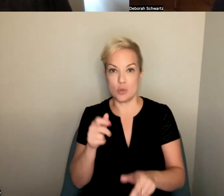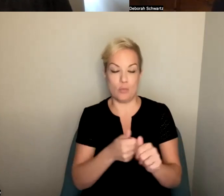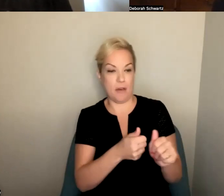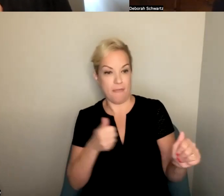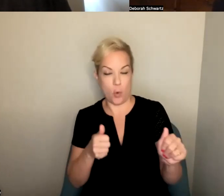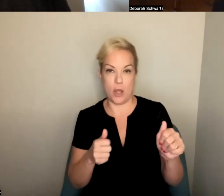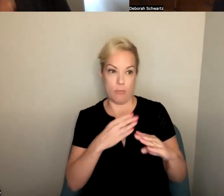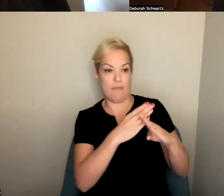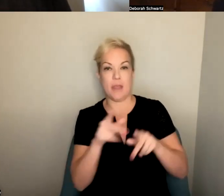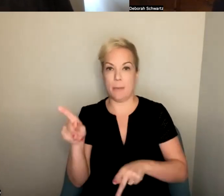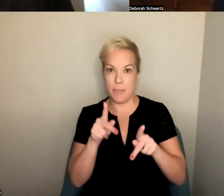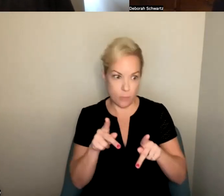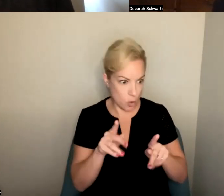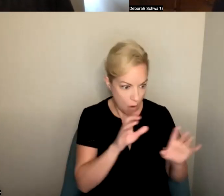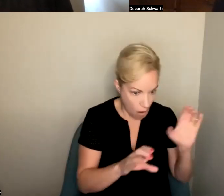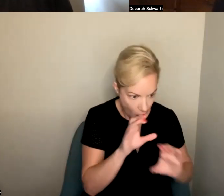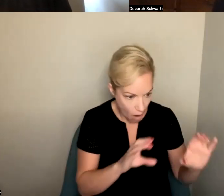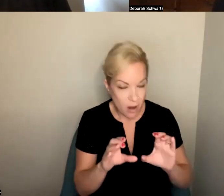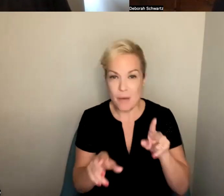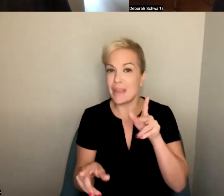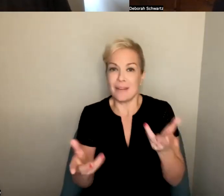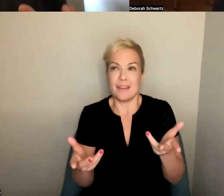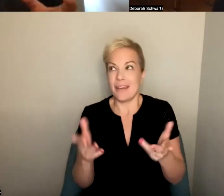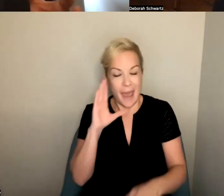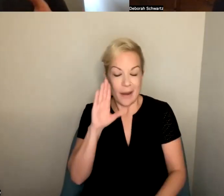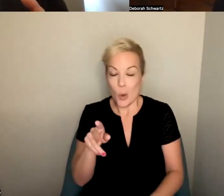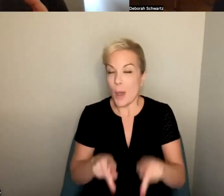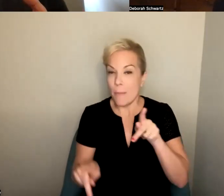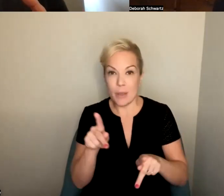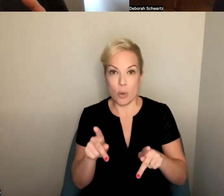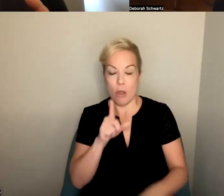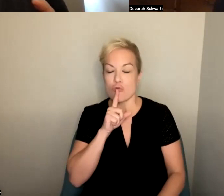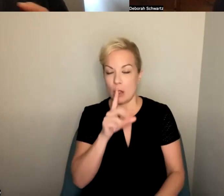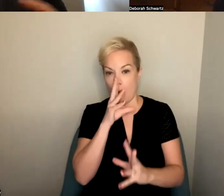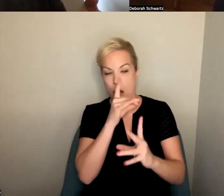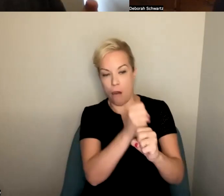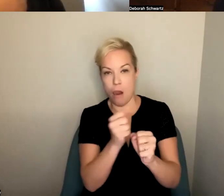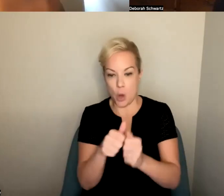enamored with this kind of mythologized indigenous constructed culture that people still go out when